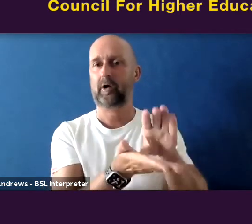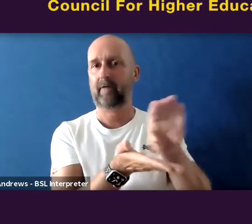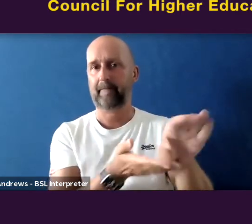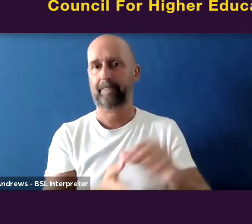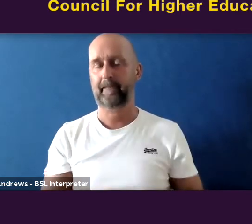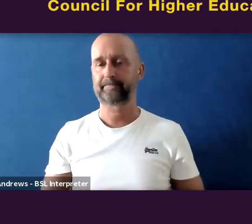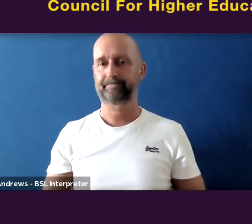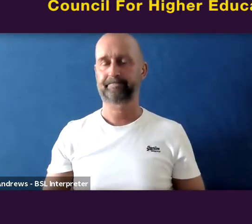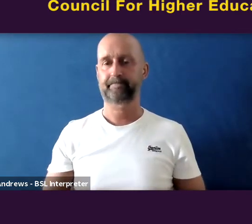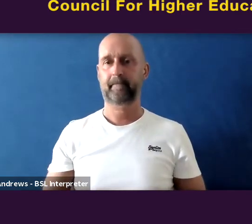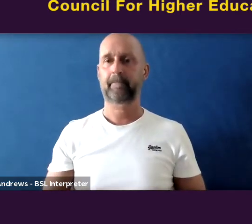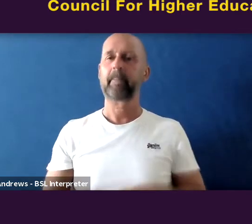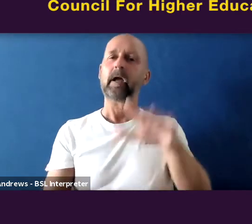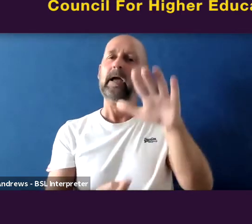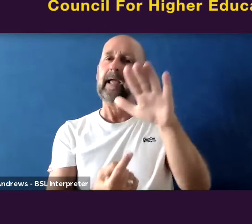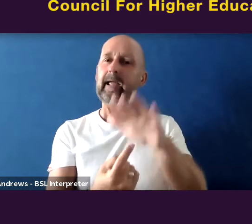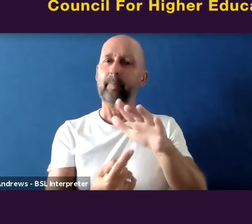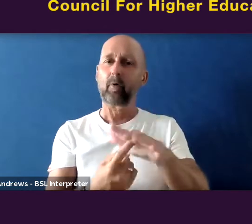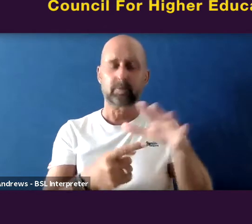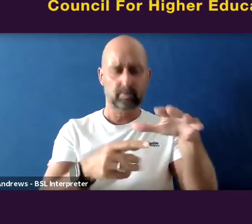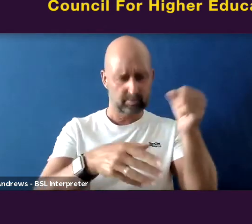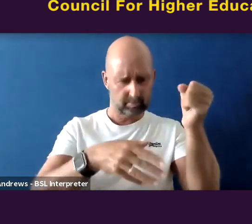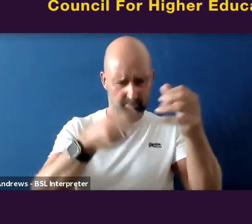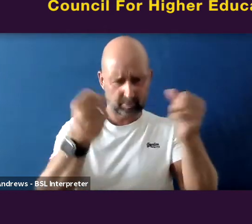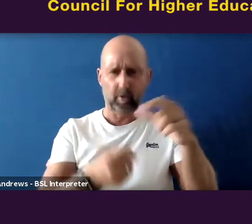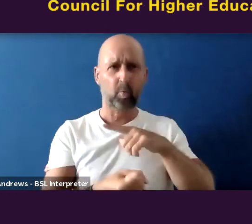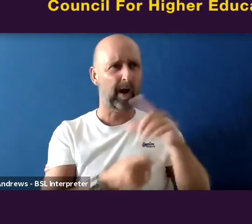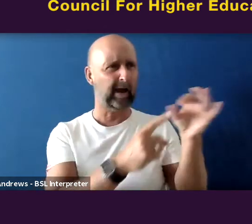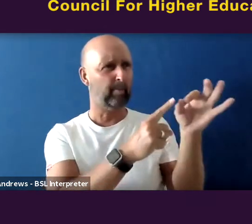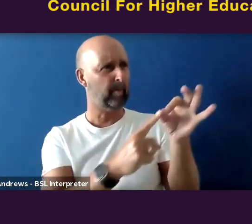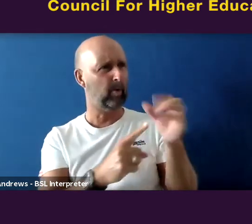It is important to unpack the extent of the proposed changes for this audience.